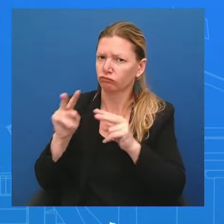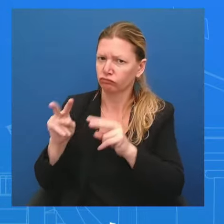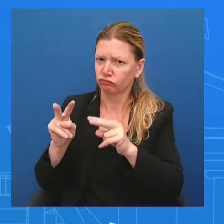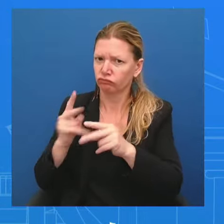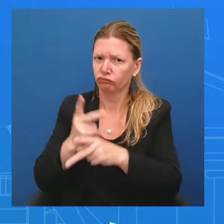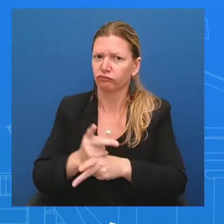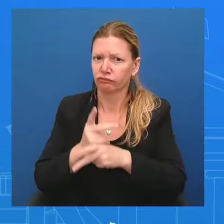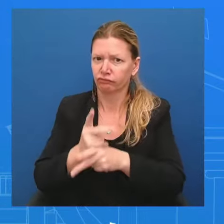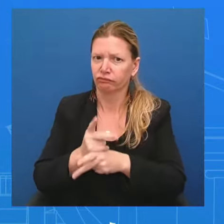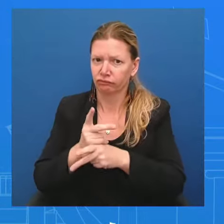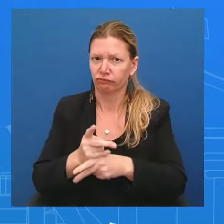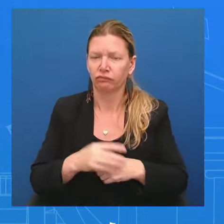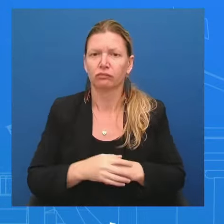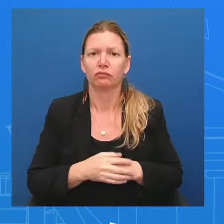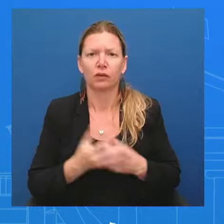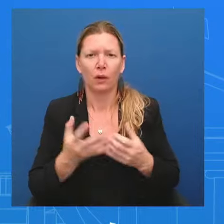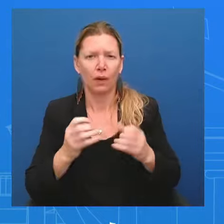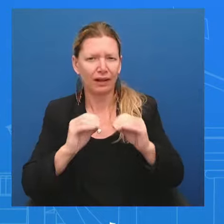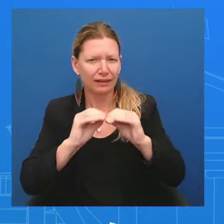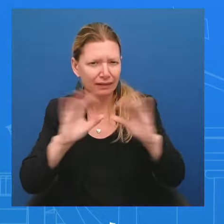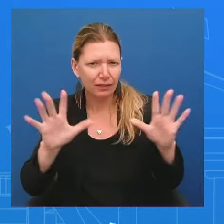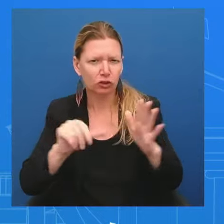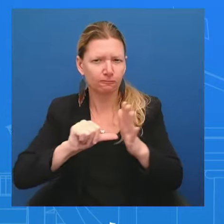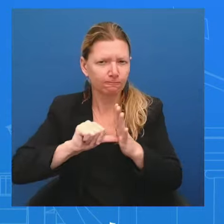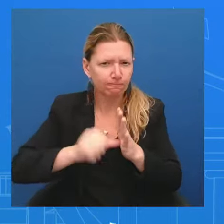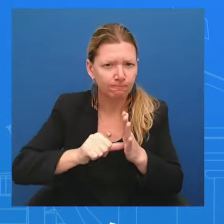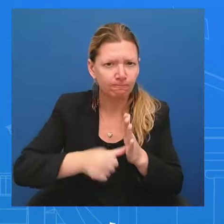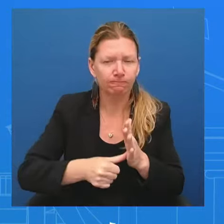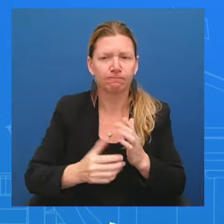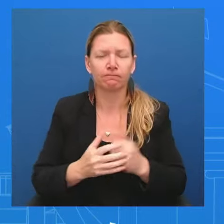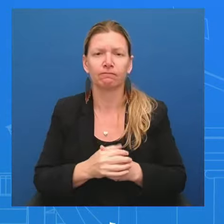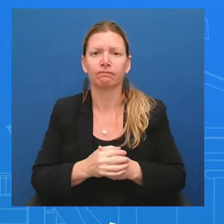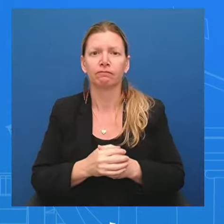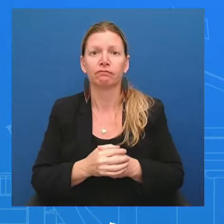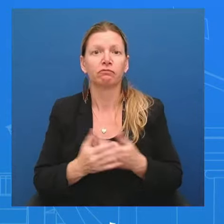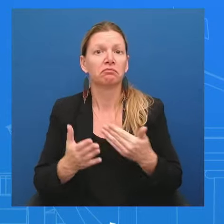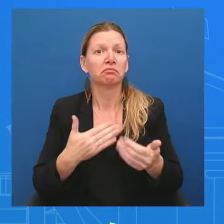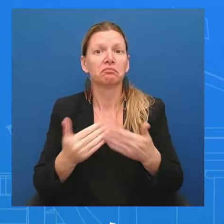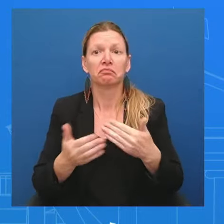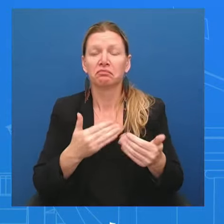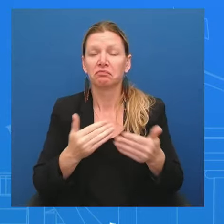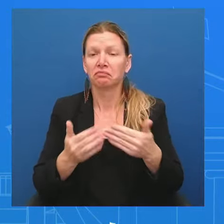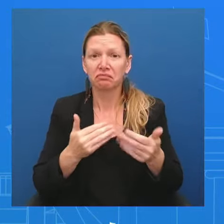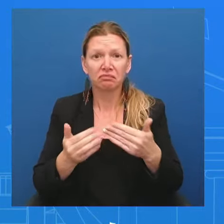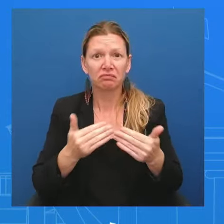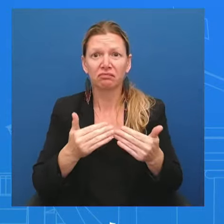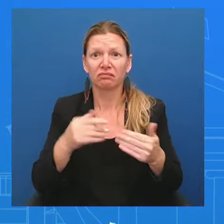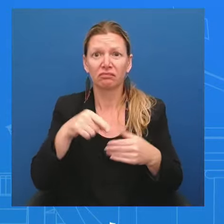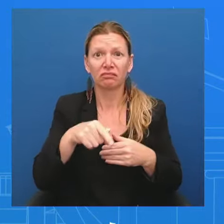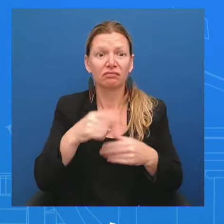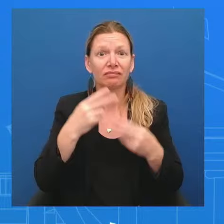that regardless, every single loss of innocent life is tragic and every single loss of innocent life